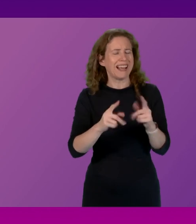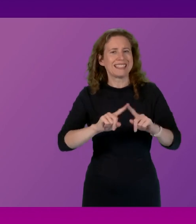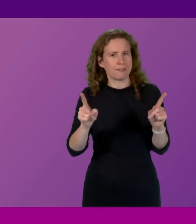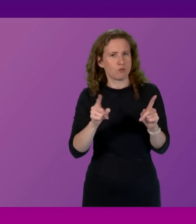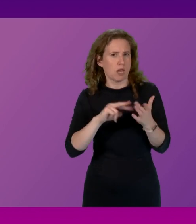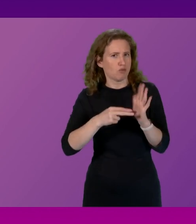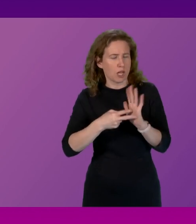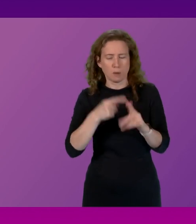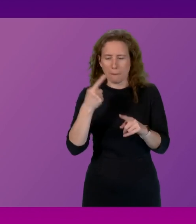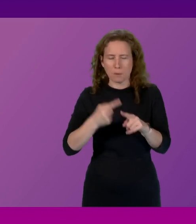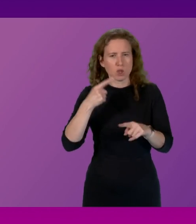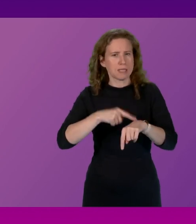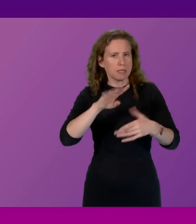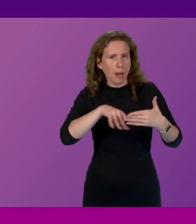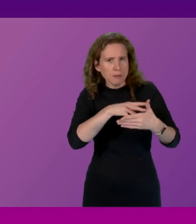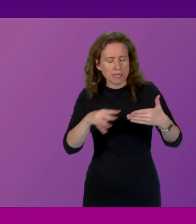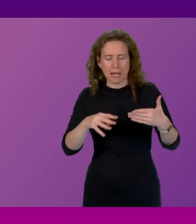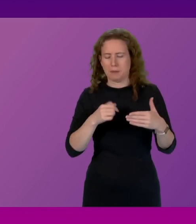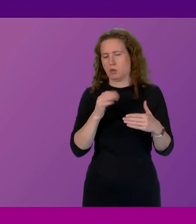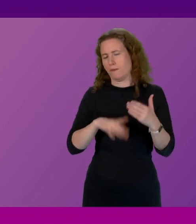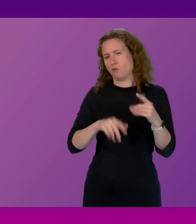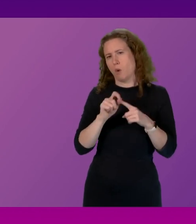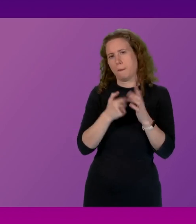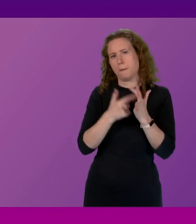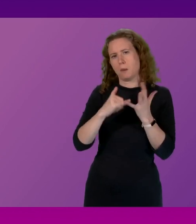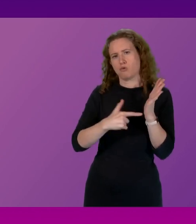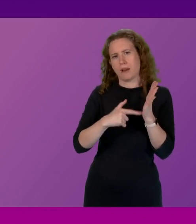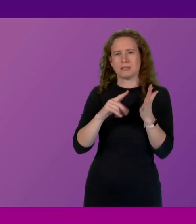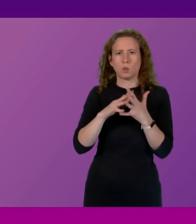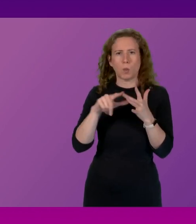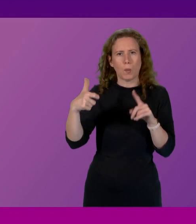timetable and train services running from Prestwick town, supported by replacement bus